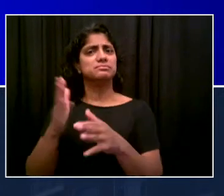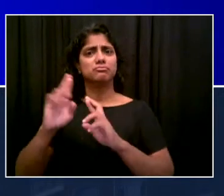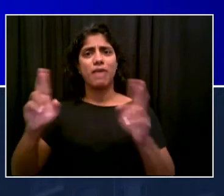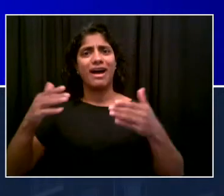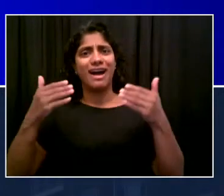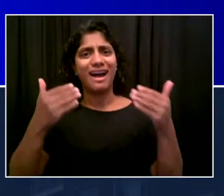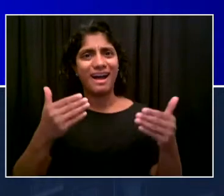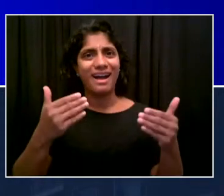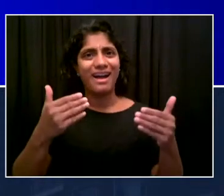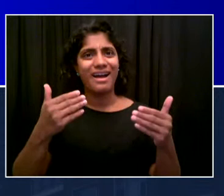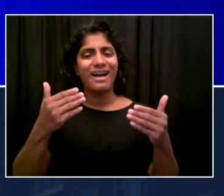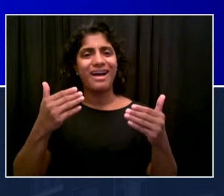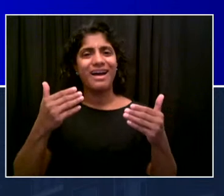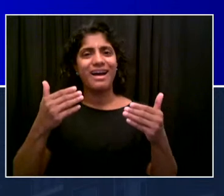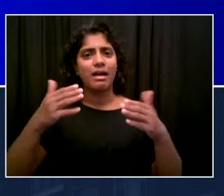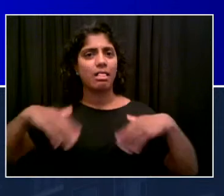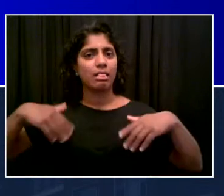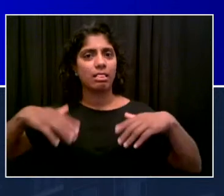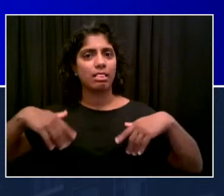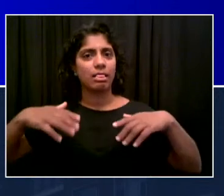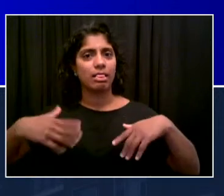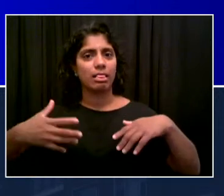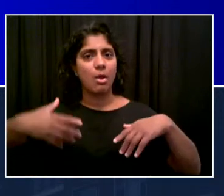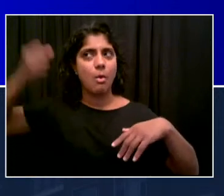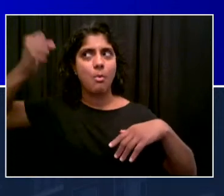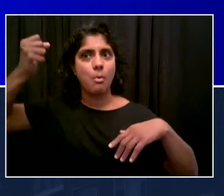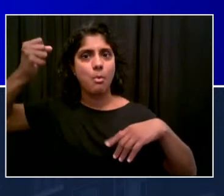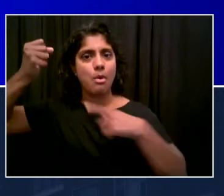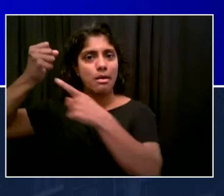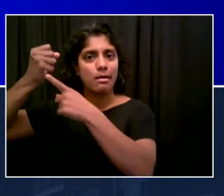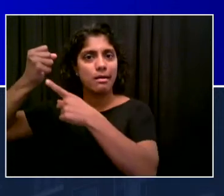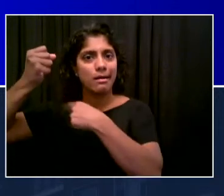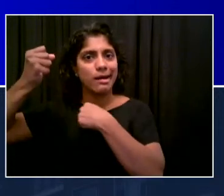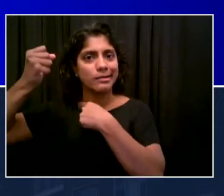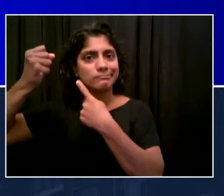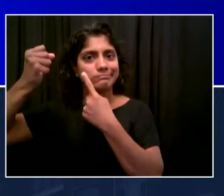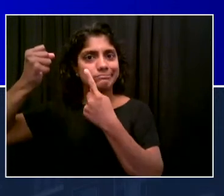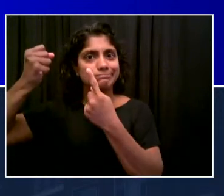MASS TRANSIT. IT WILL ALLOW US TO REDUCE CONGESTION AND